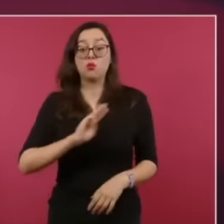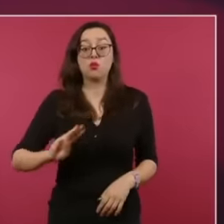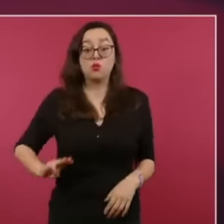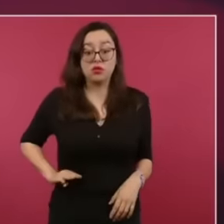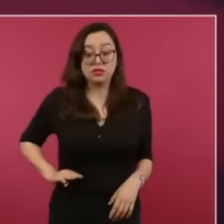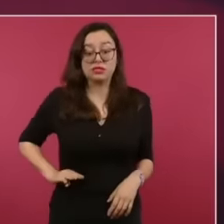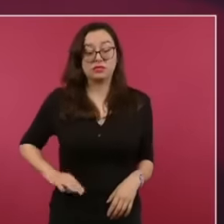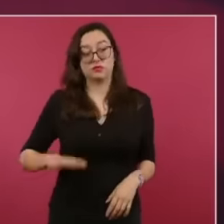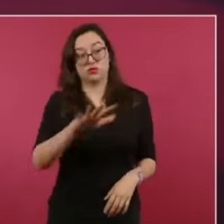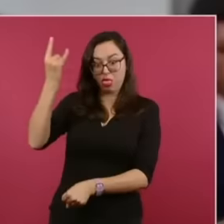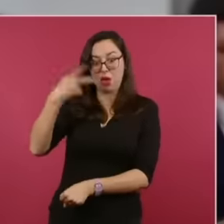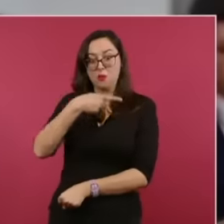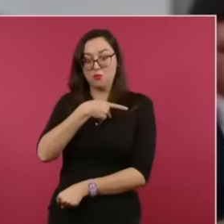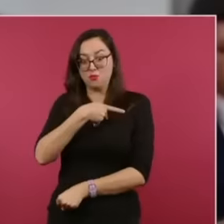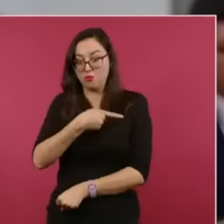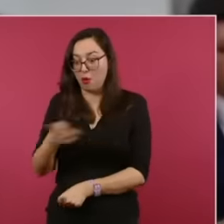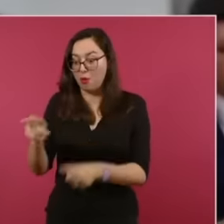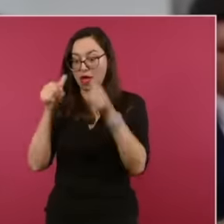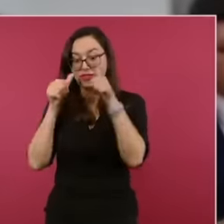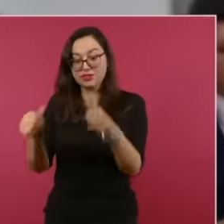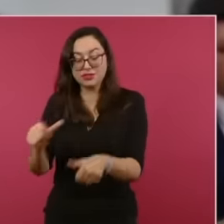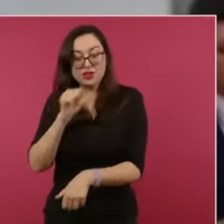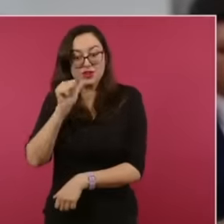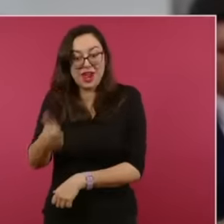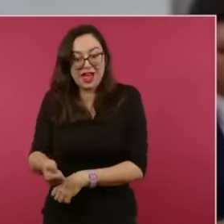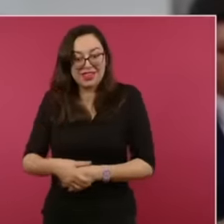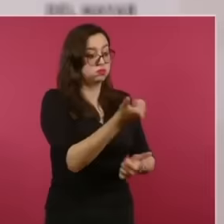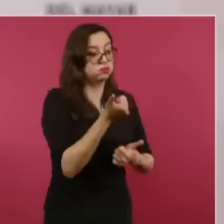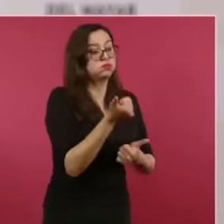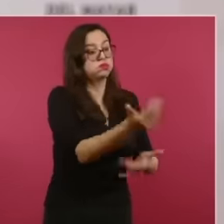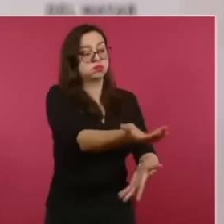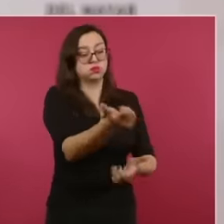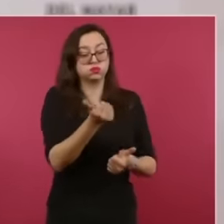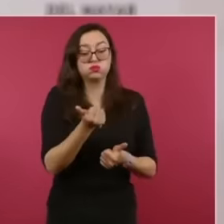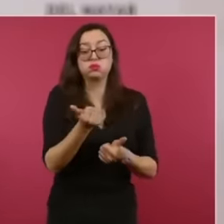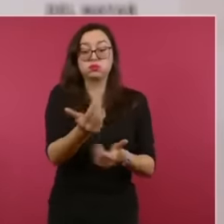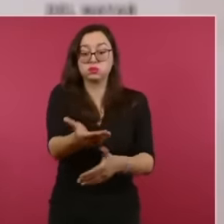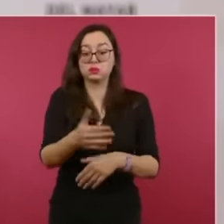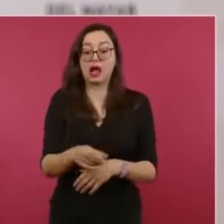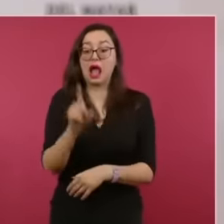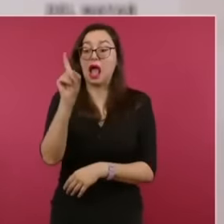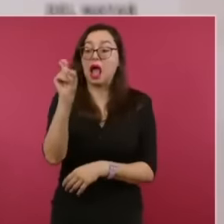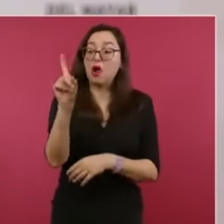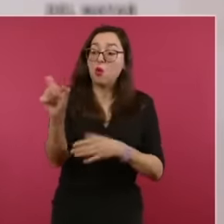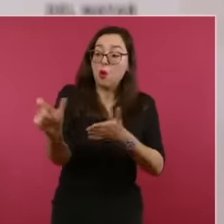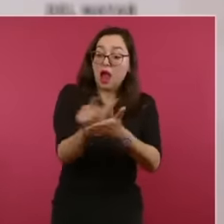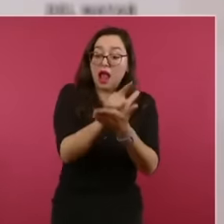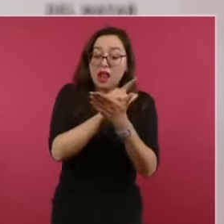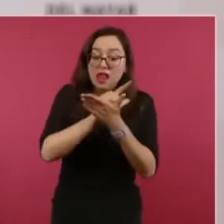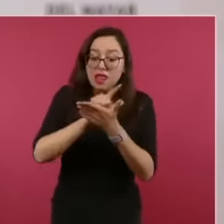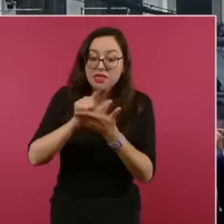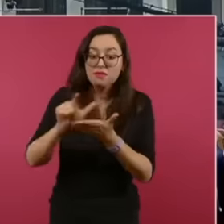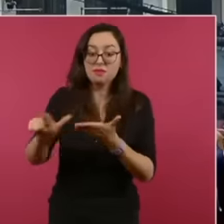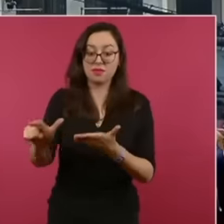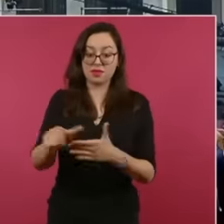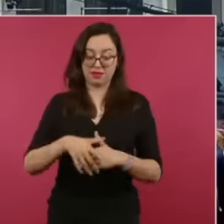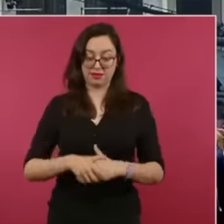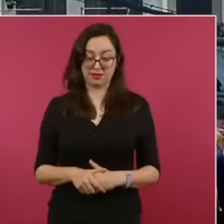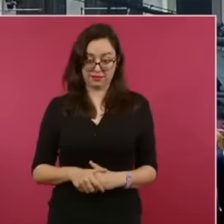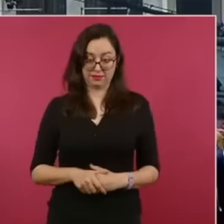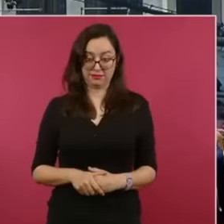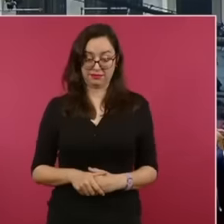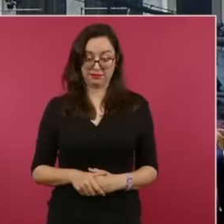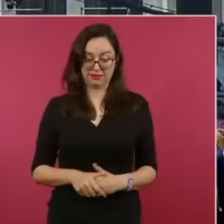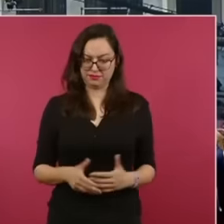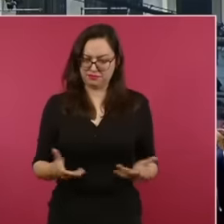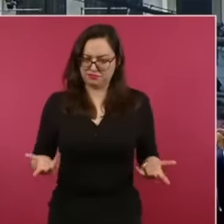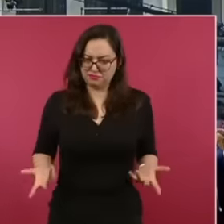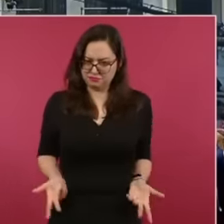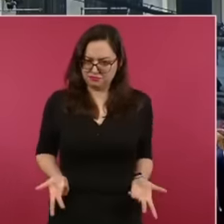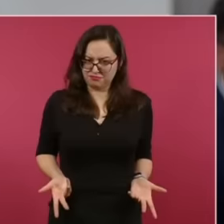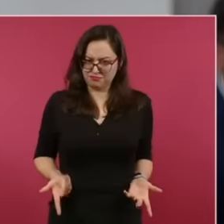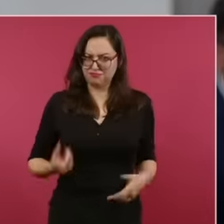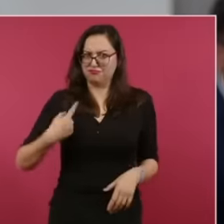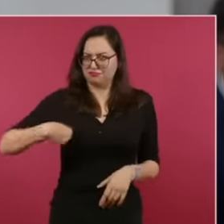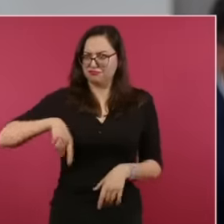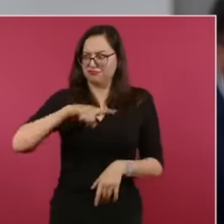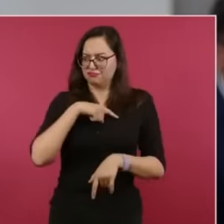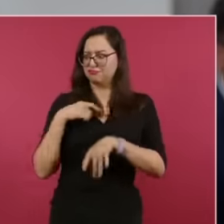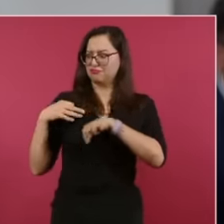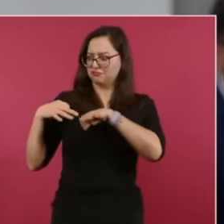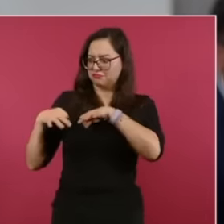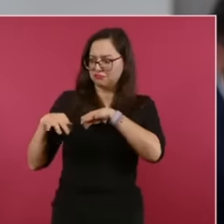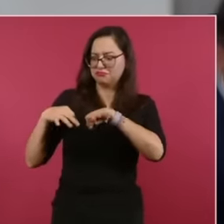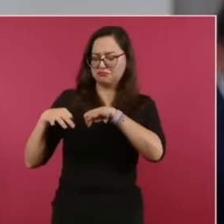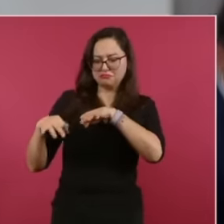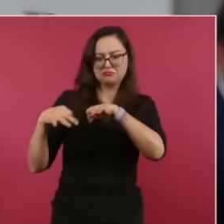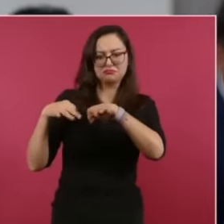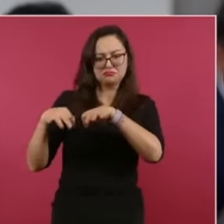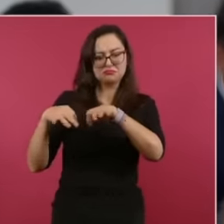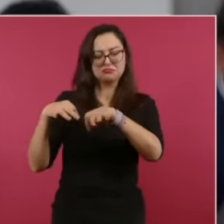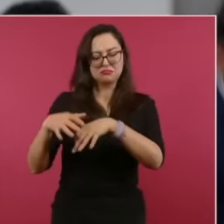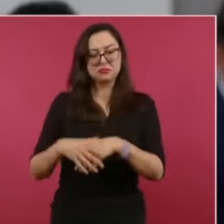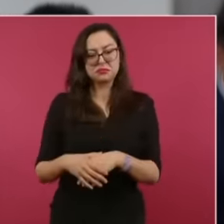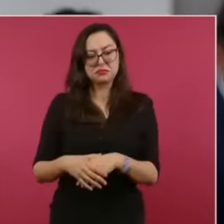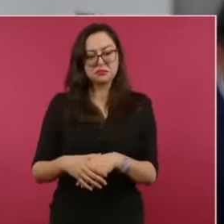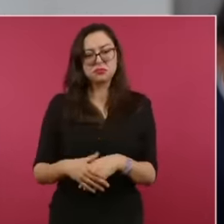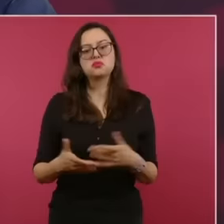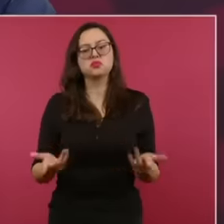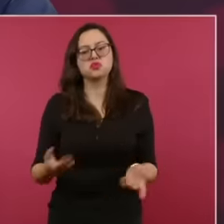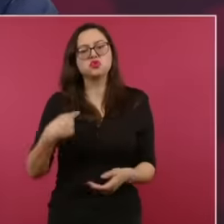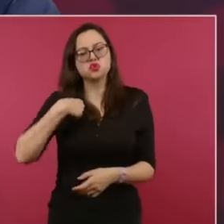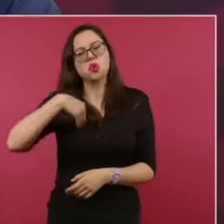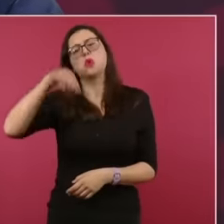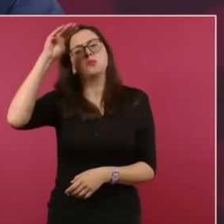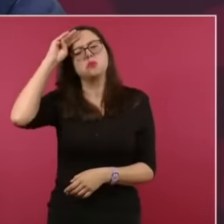lagoon, water not contaminated with Arsenic, so all of this, eh, they could explain it to you well,